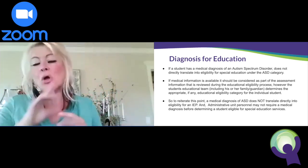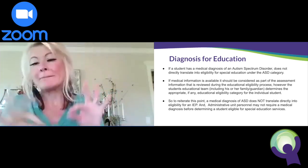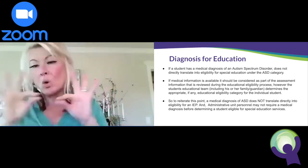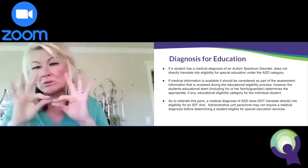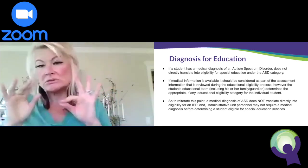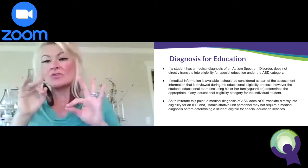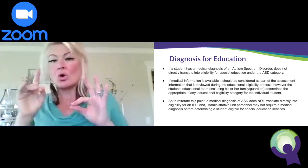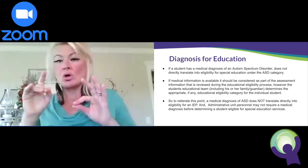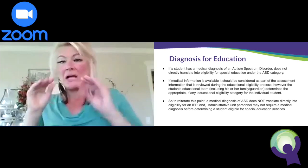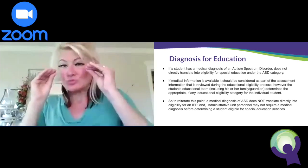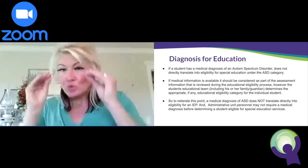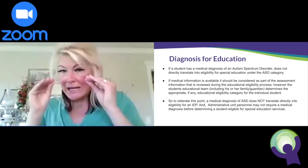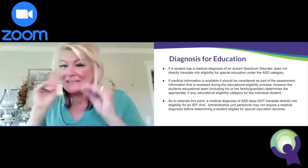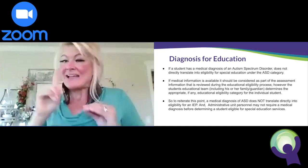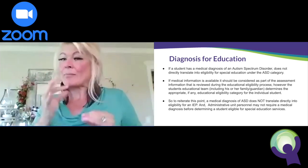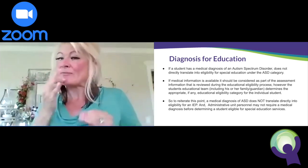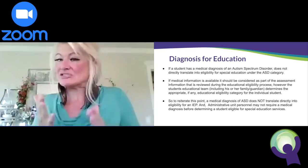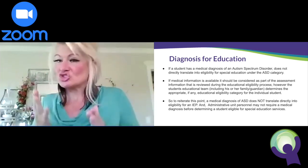program and they were really big on that.